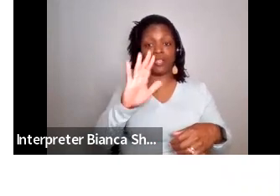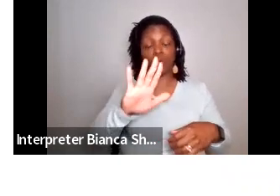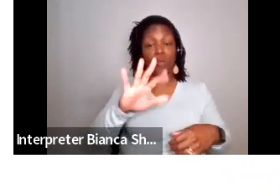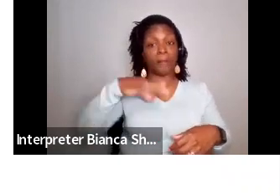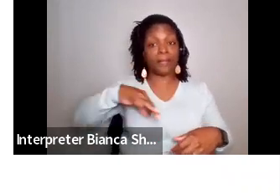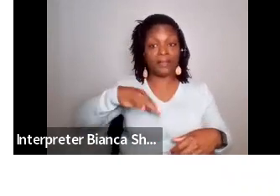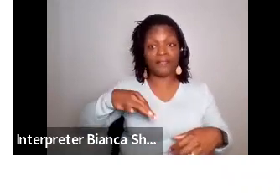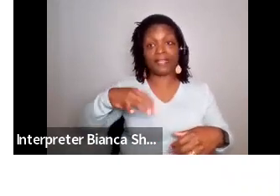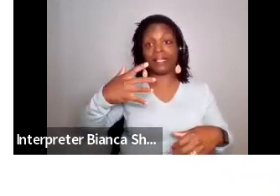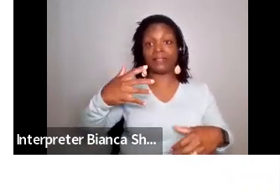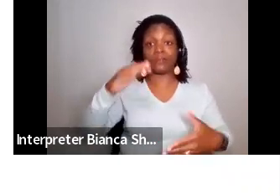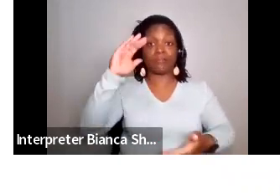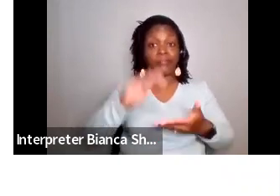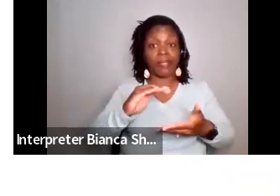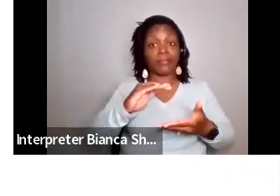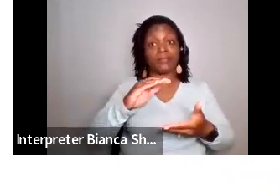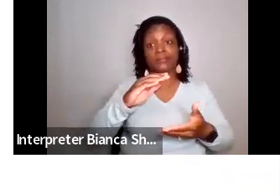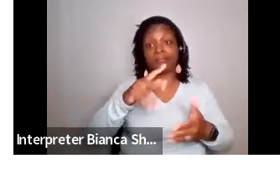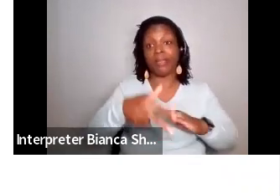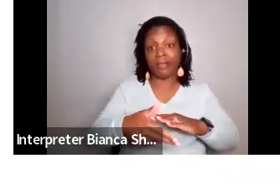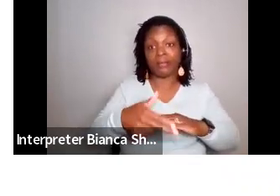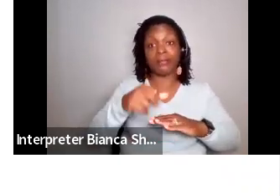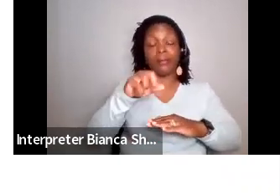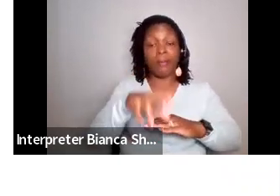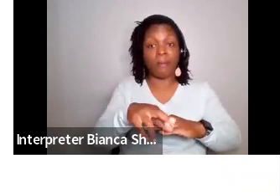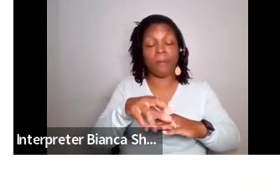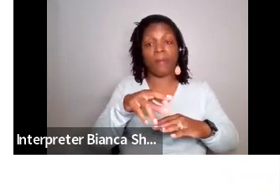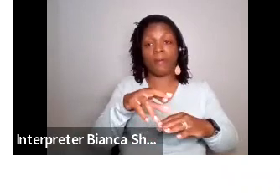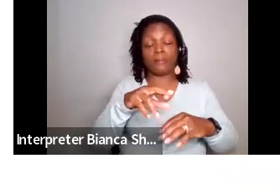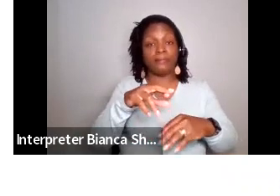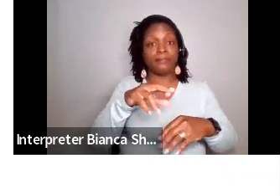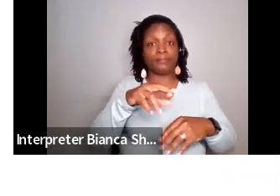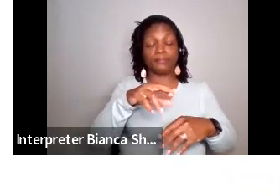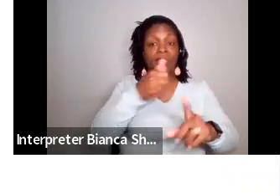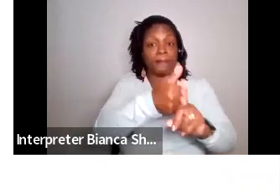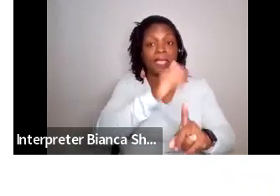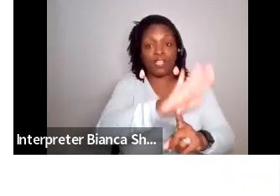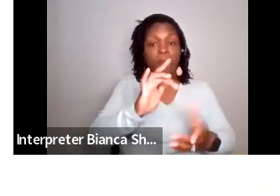have your benefit suspended or terminated, or impact for your medical healthcare.